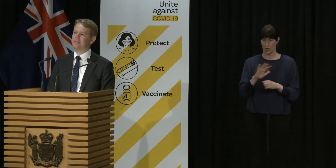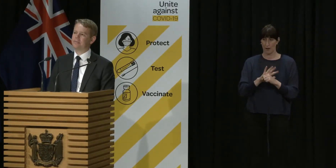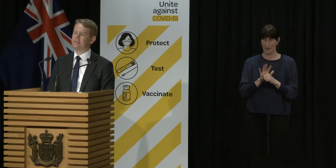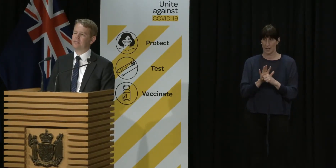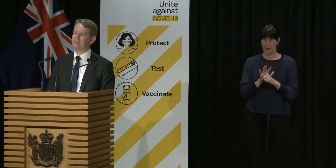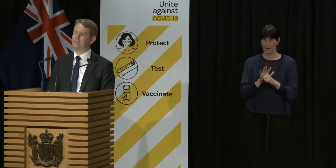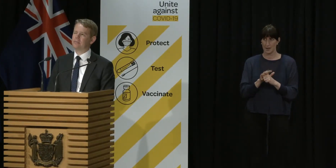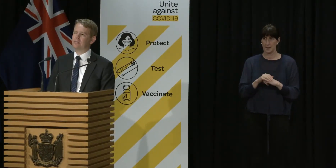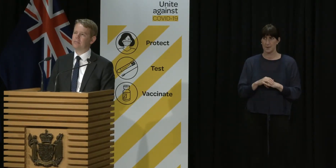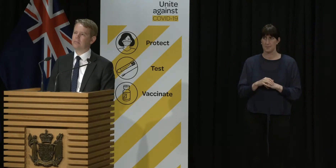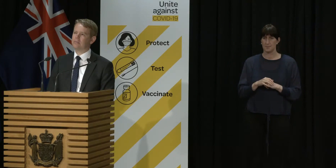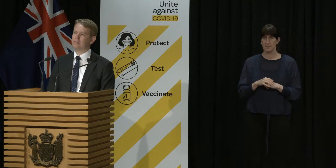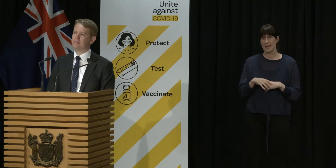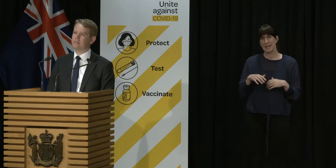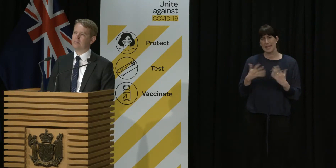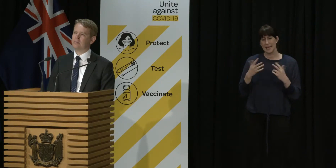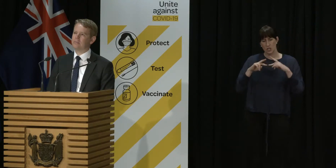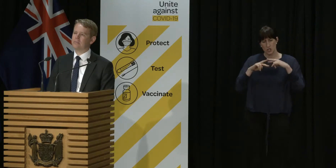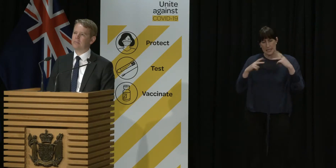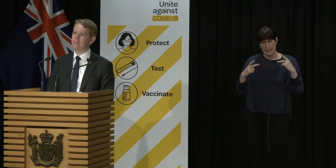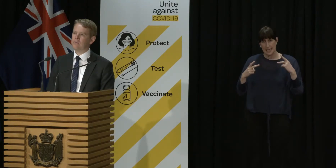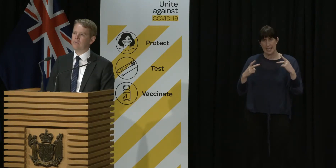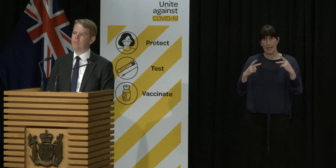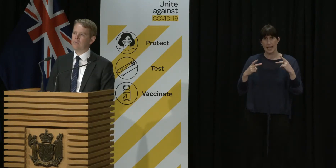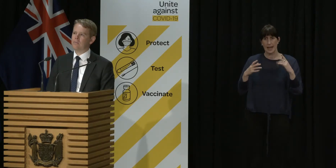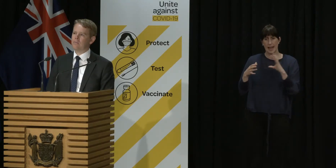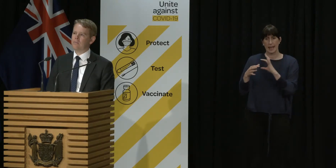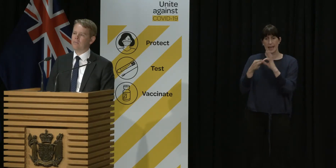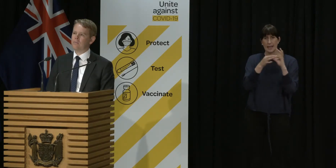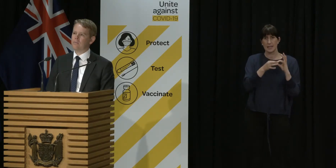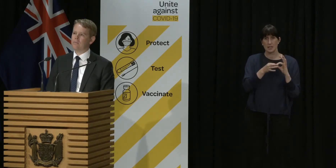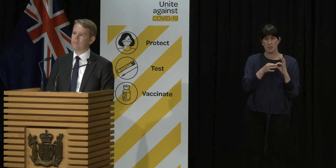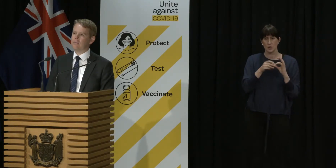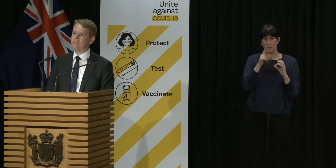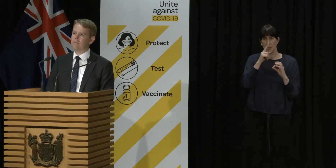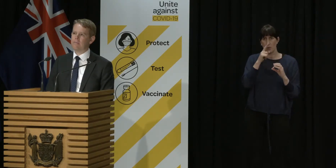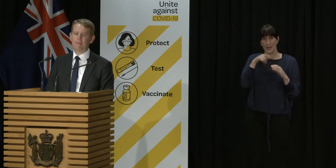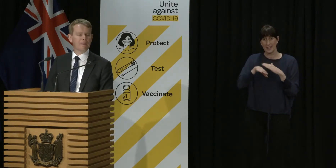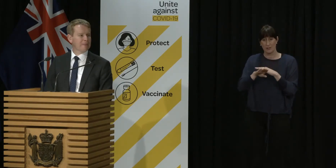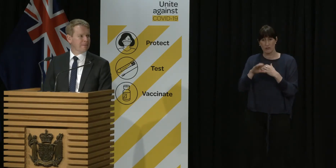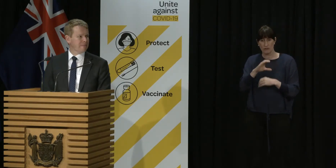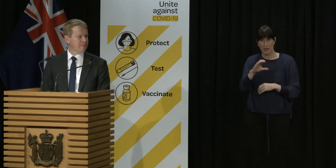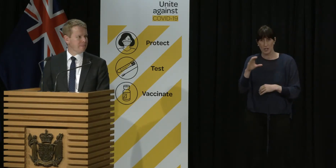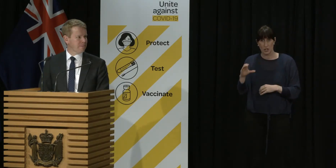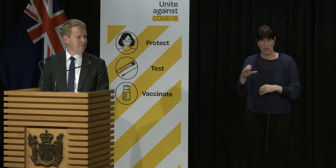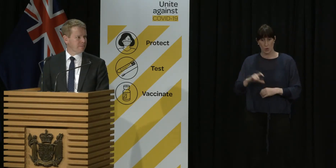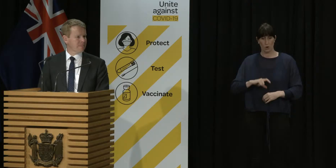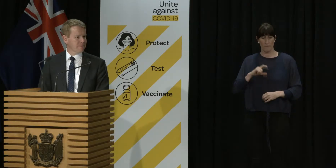manage the amount of information. We can check and see if there are particular suburbs of interest. Back to the Christchurch cases, the other cases, was